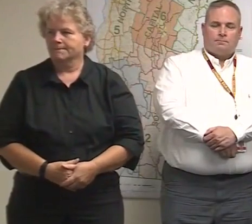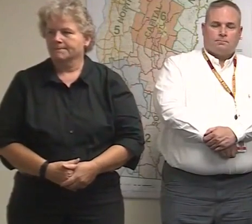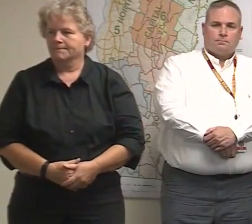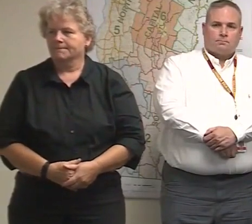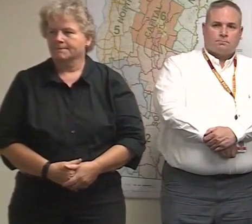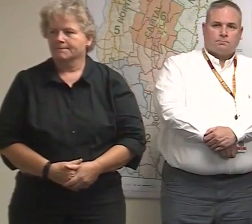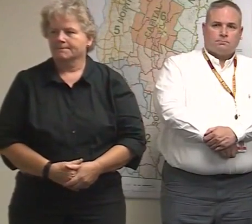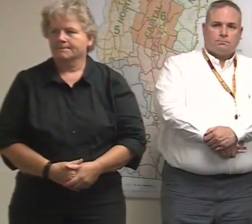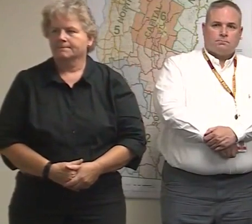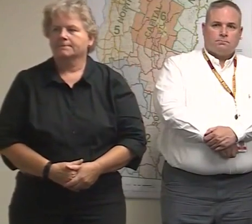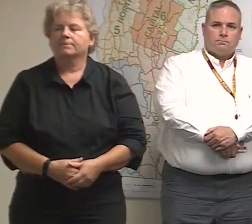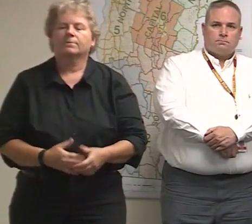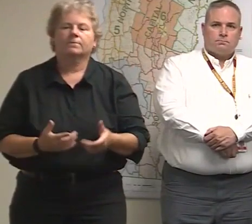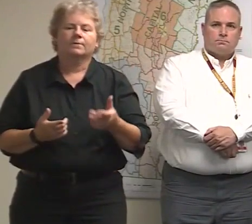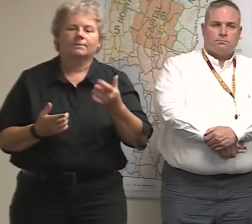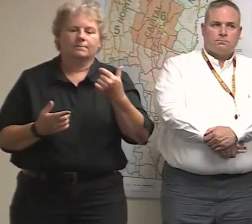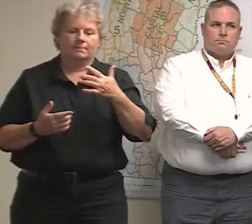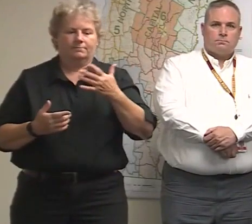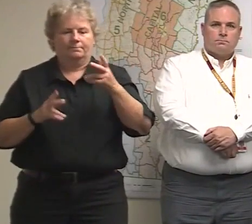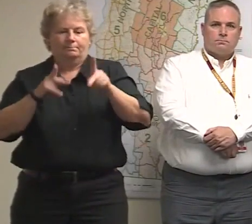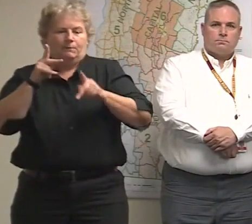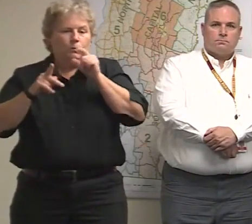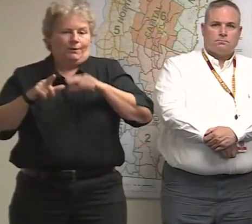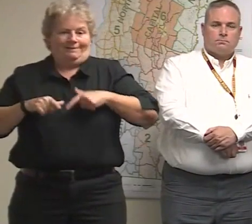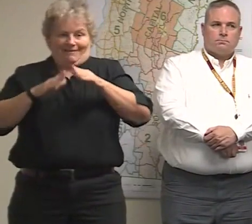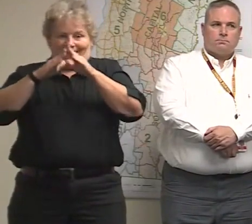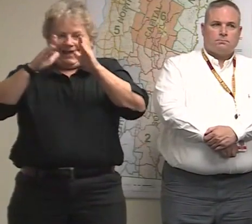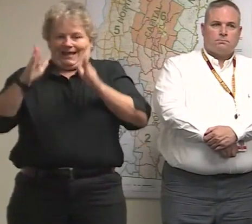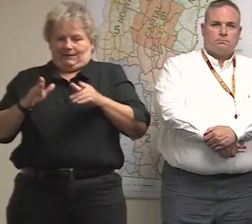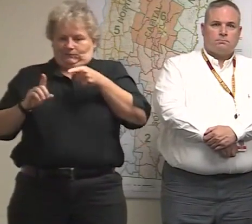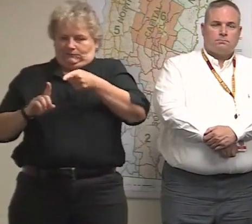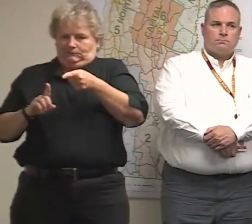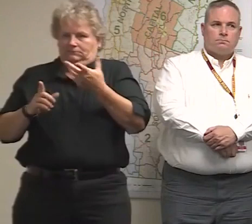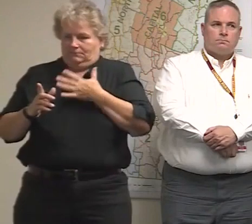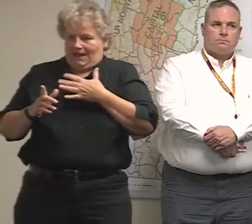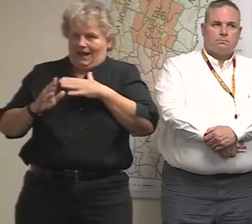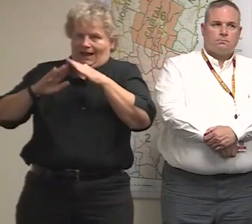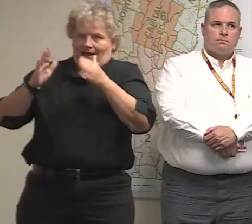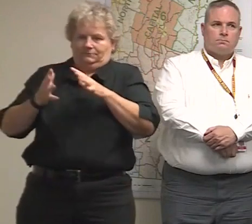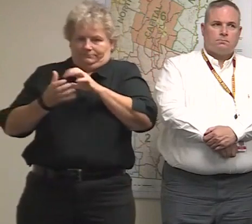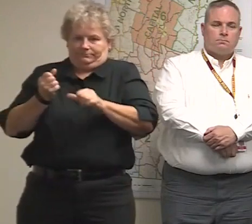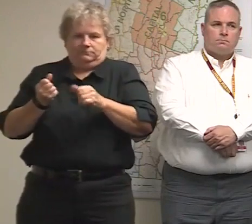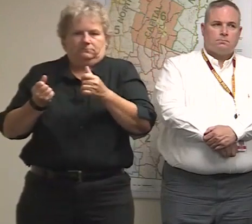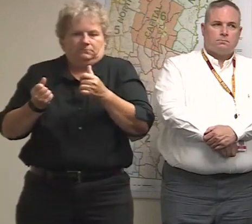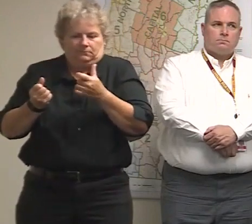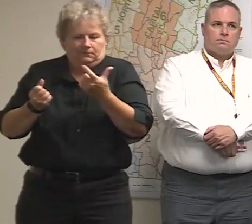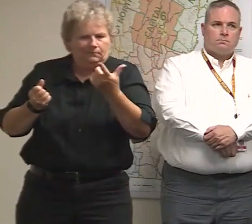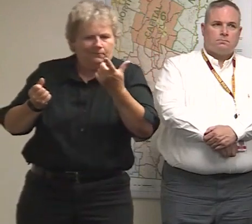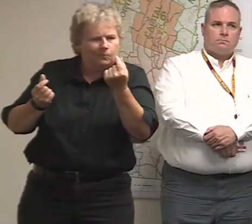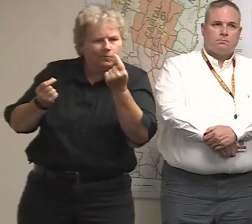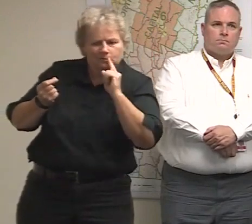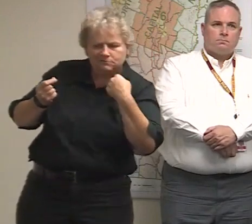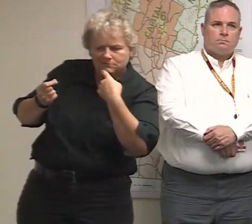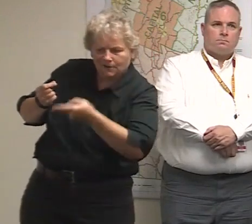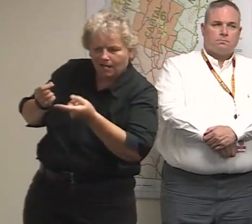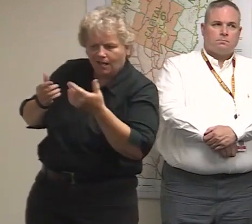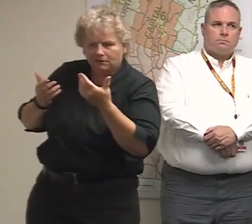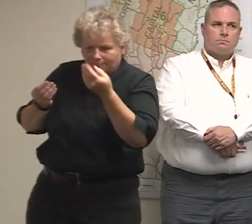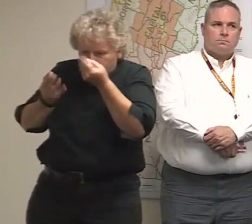I MEAN, DO YOU HAVE A MESSAGE FOR PEOPLE RIGHT NOW AS FAR AS WHAT THEY CAN EXPECT AND THAT THERE’S.